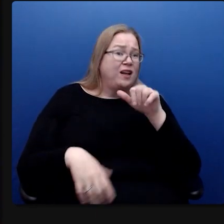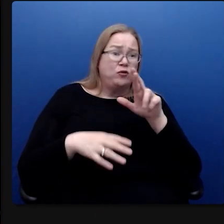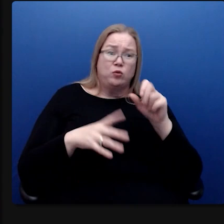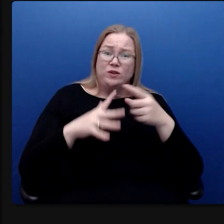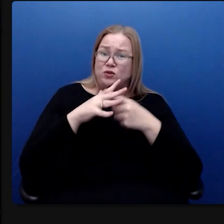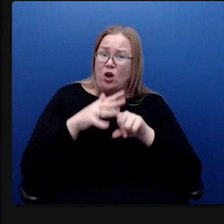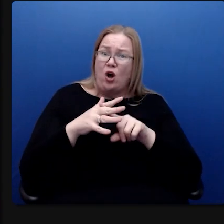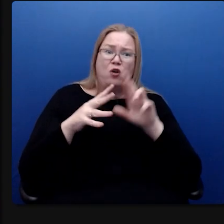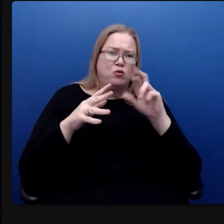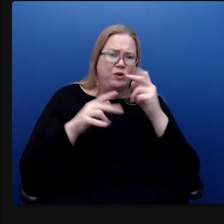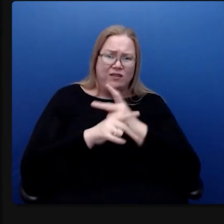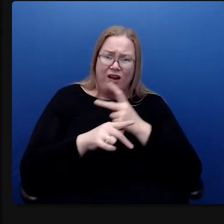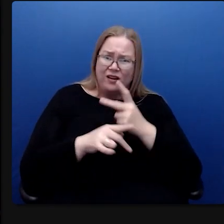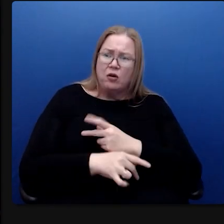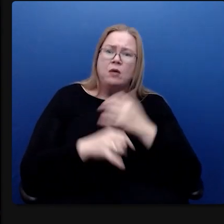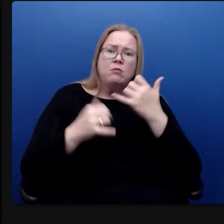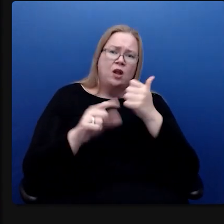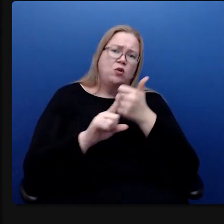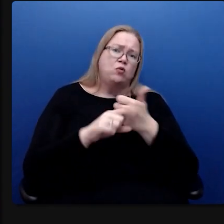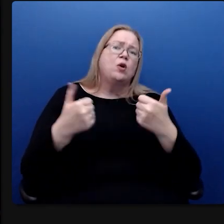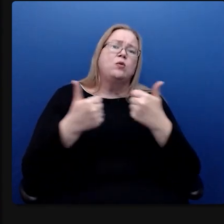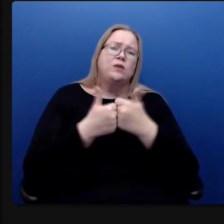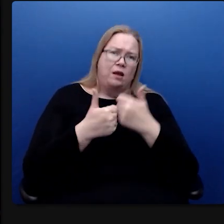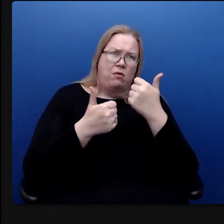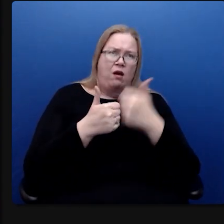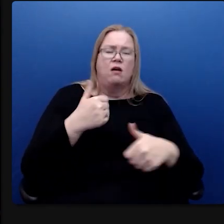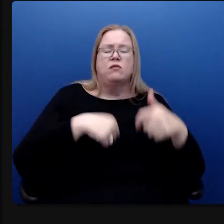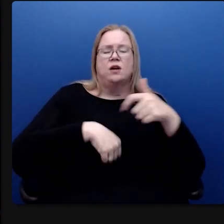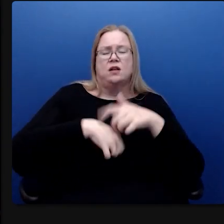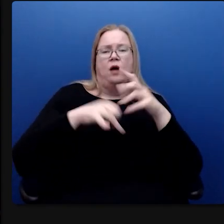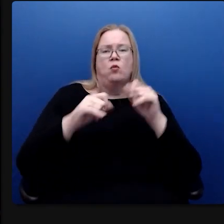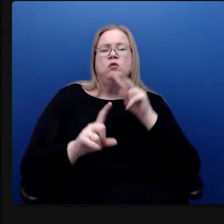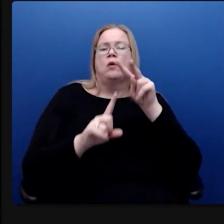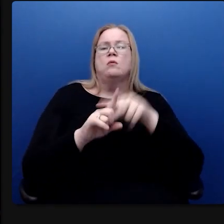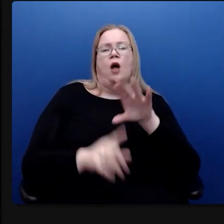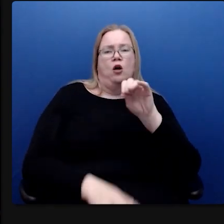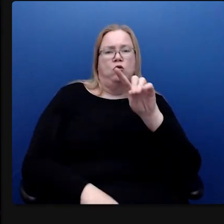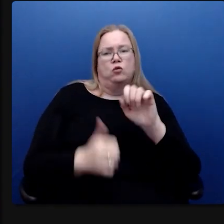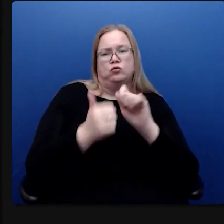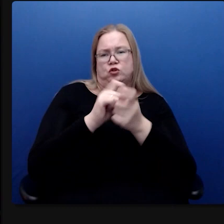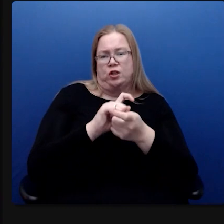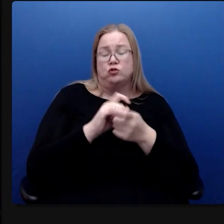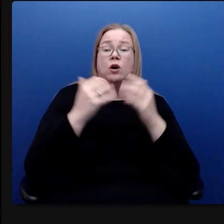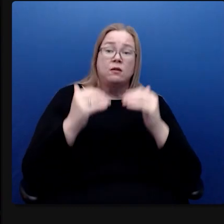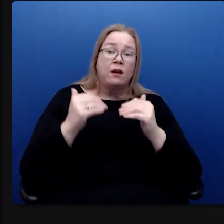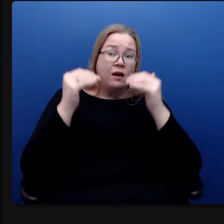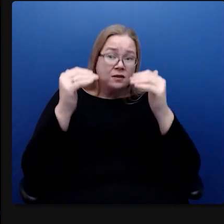You won't have to restart, recompile and lay your own game every time you want to apply a code change.